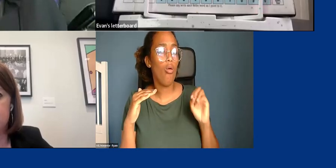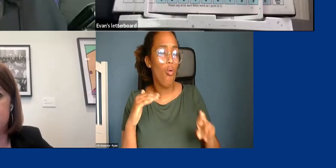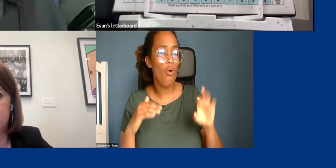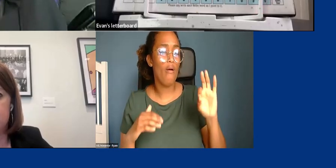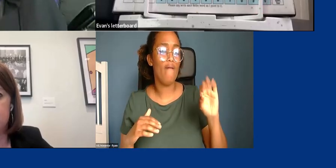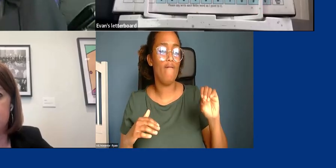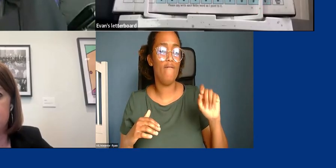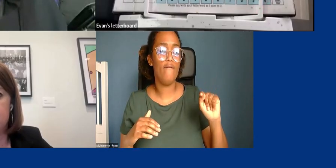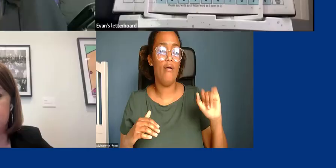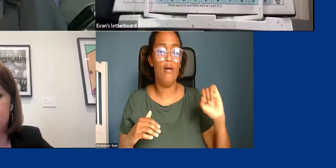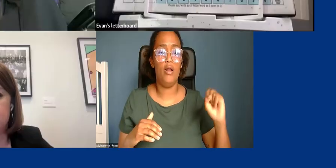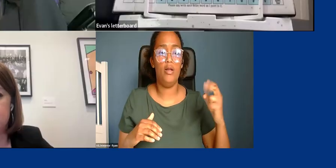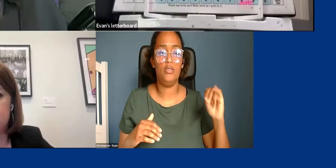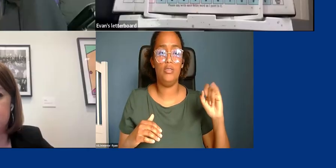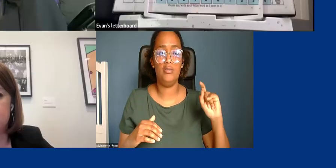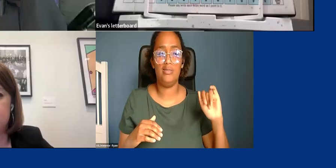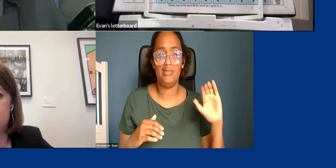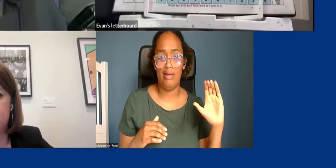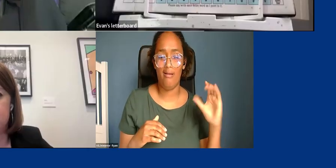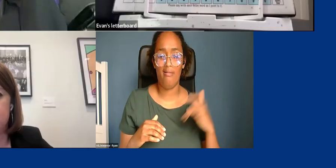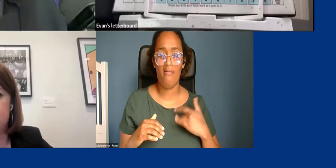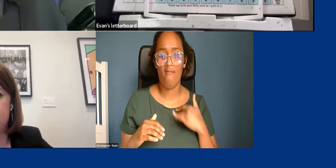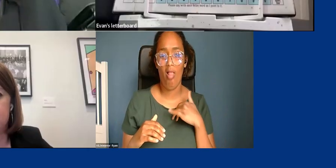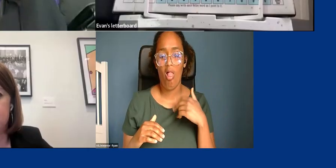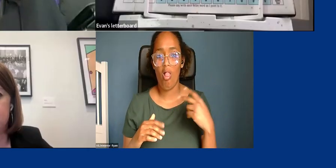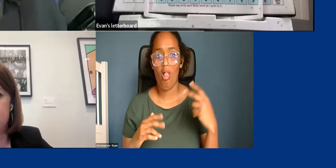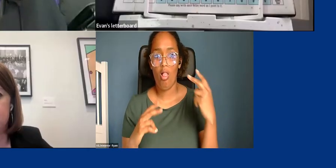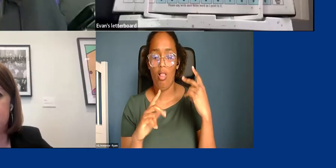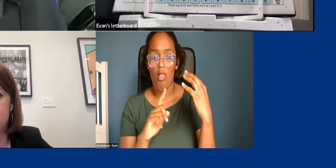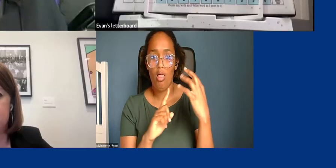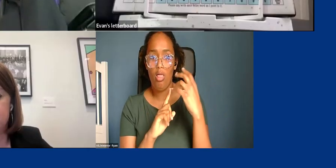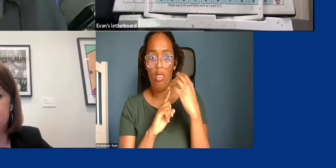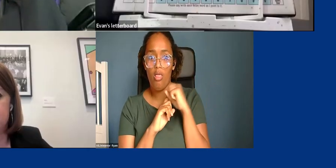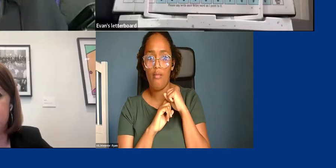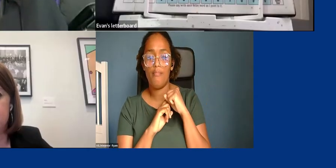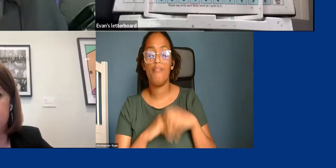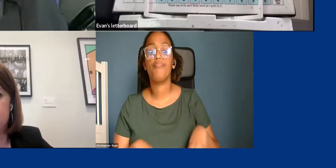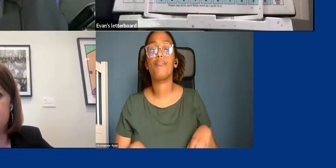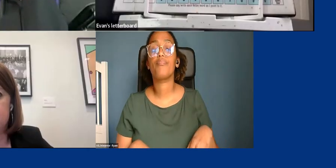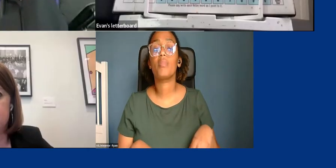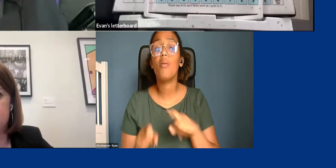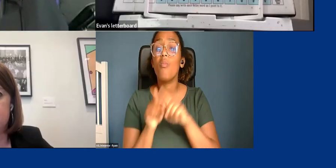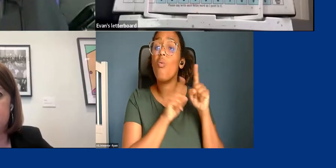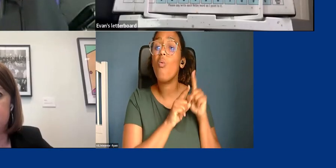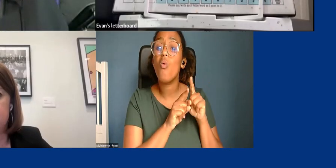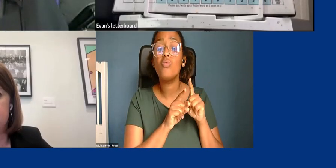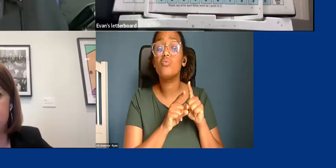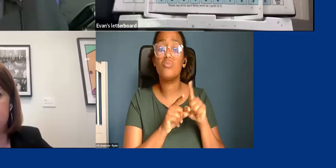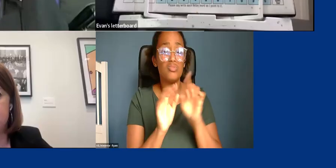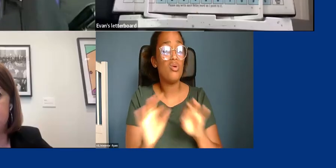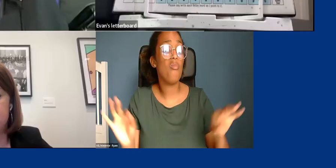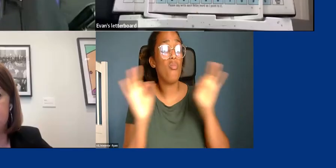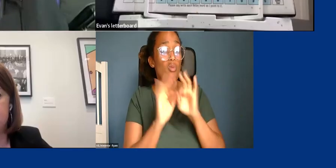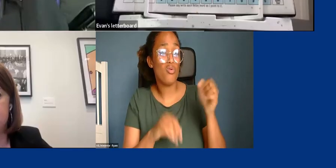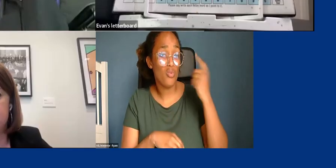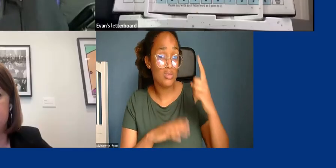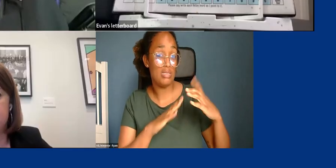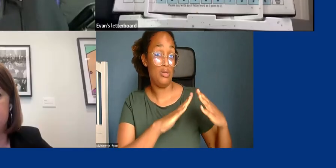never underestimate the power of a vibe check from your community. Getting your friend's honest opinions on